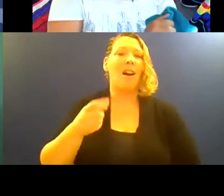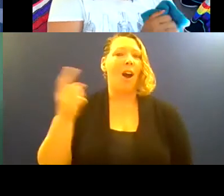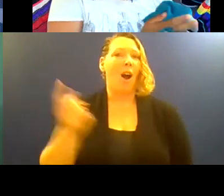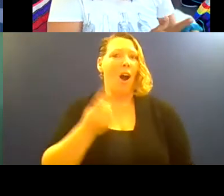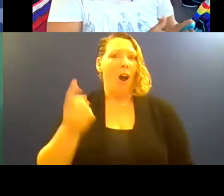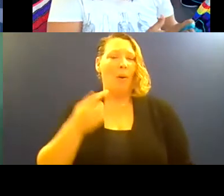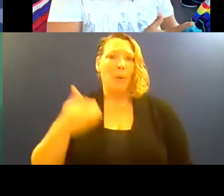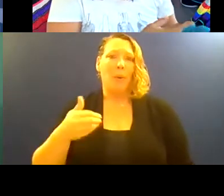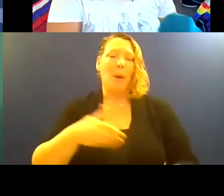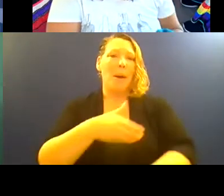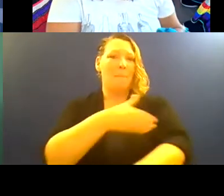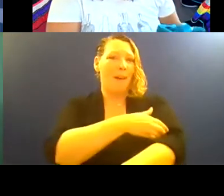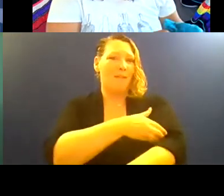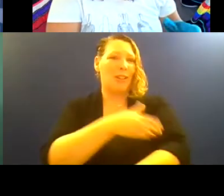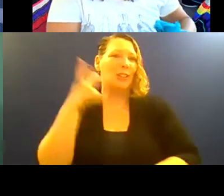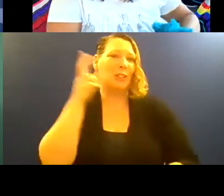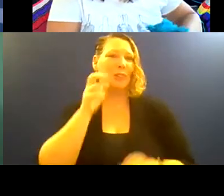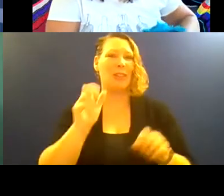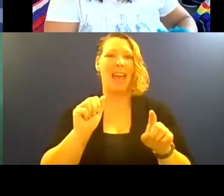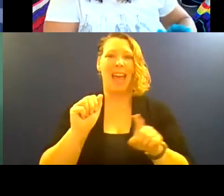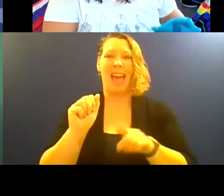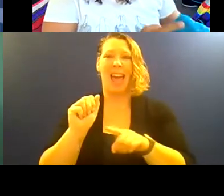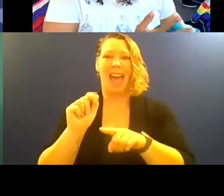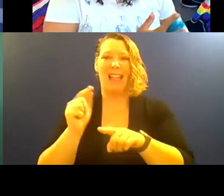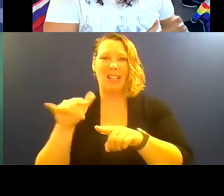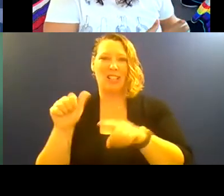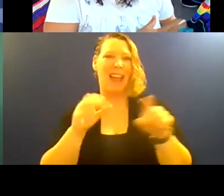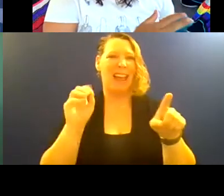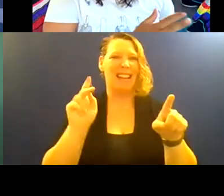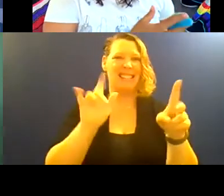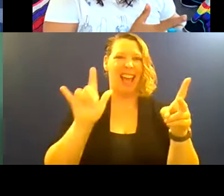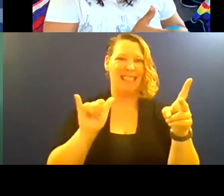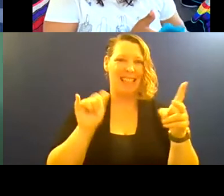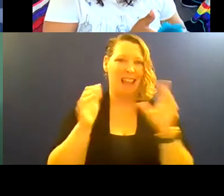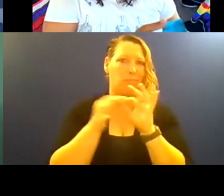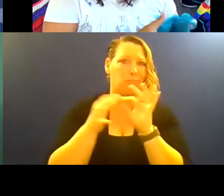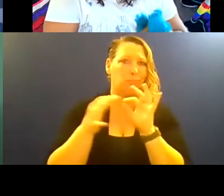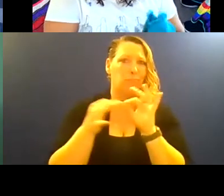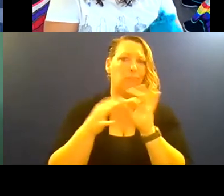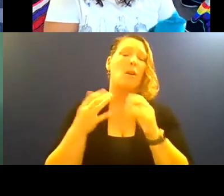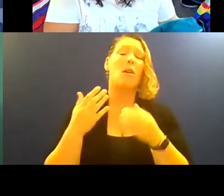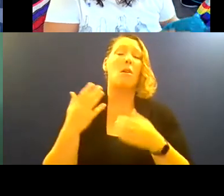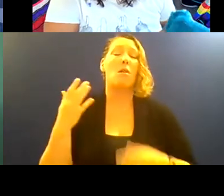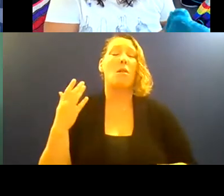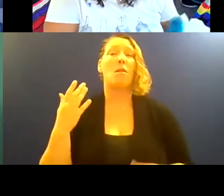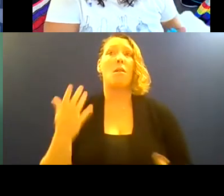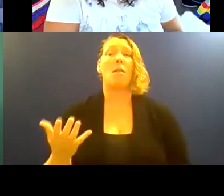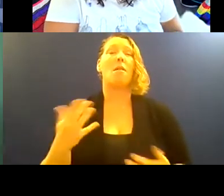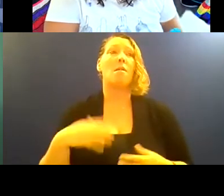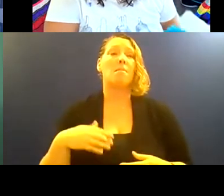it's always so powerful to hear, Alyshia and Kelly, speak. And part of the reason,